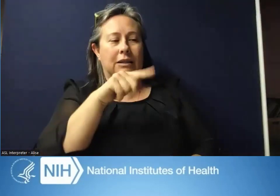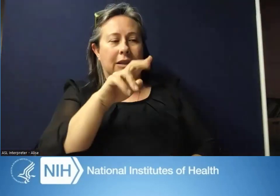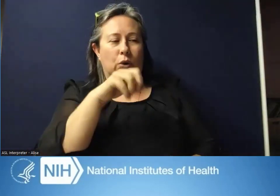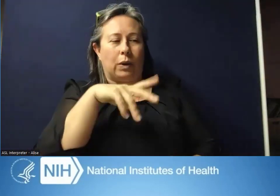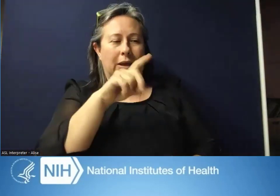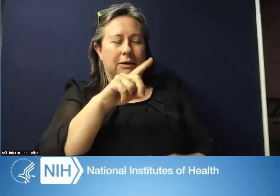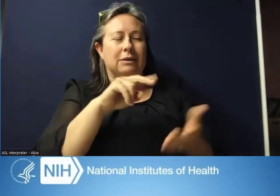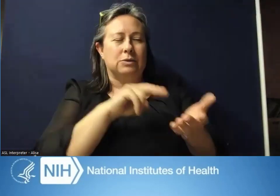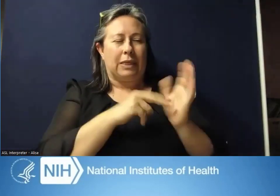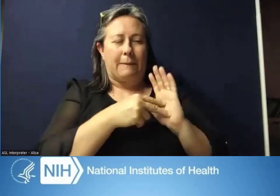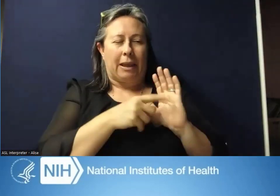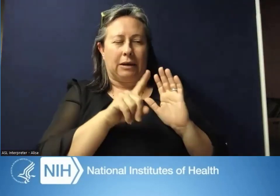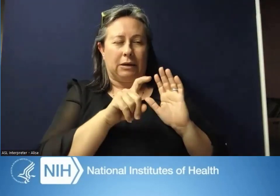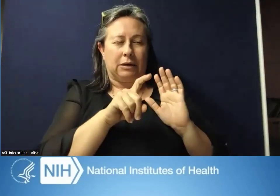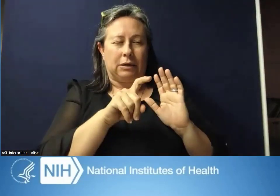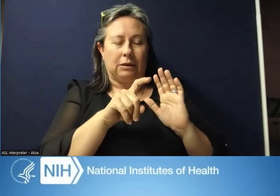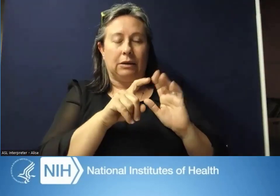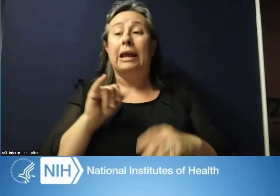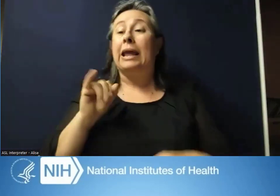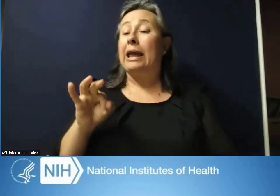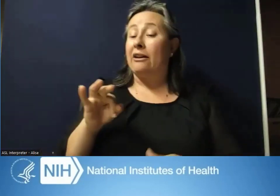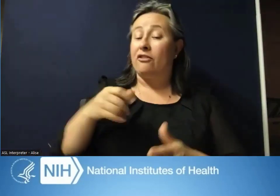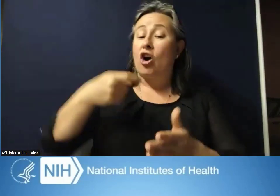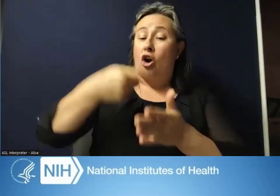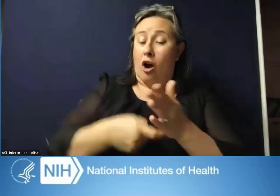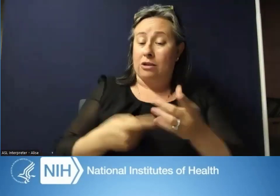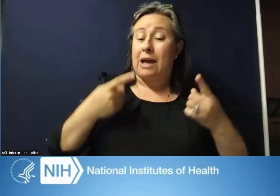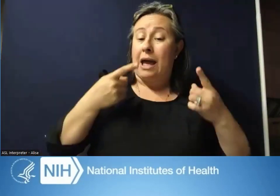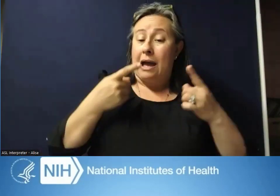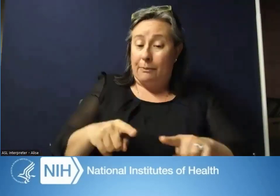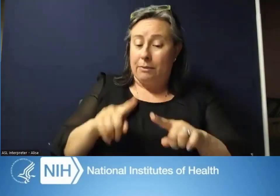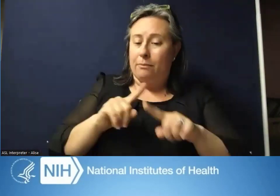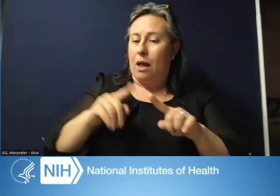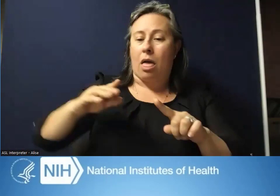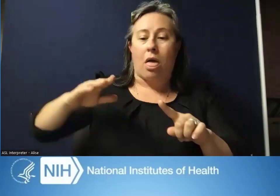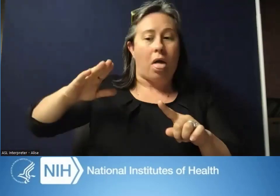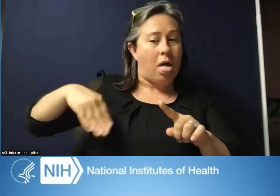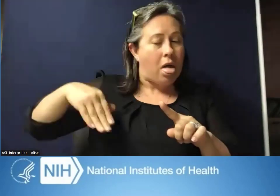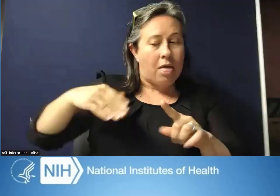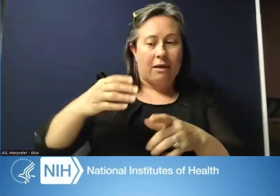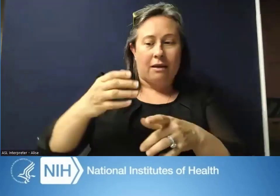Emily Linde: Right, so as the cost has been incurred, and you haven't invoiced it, you haven't yet paid it,